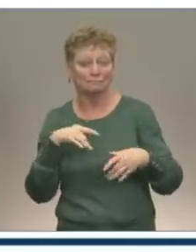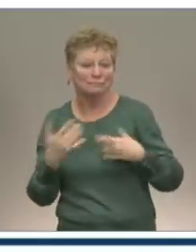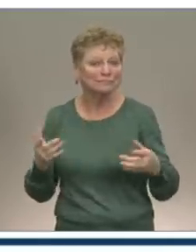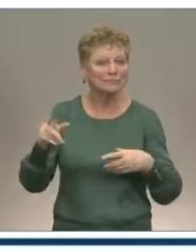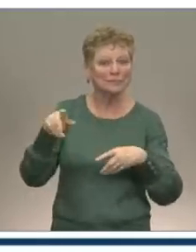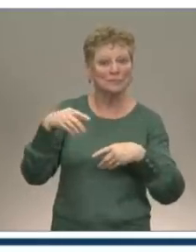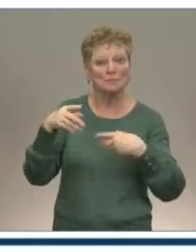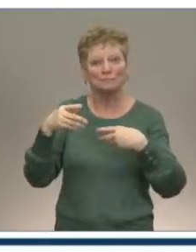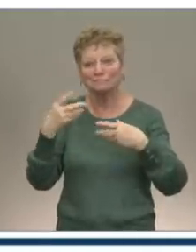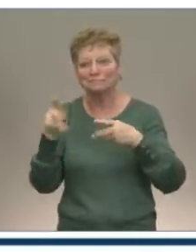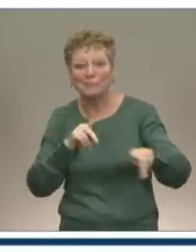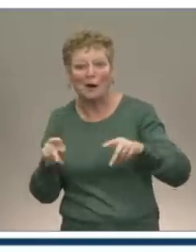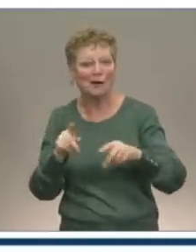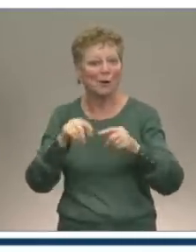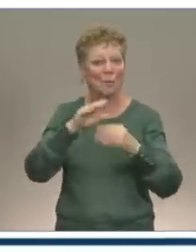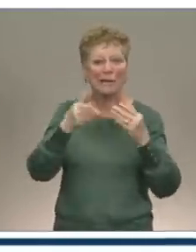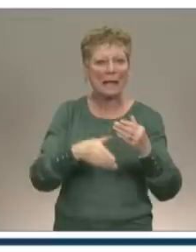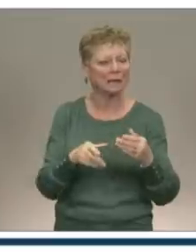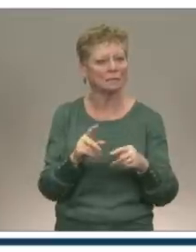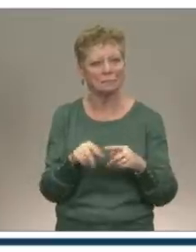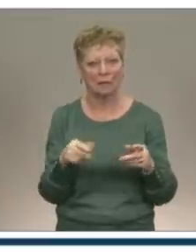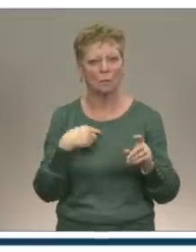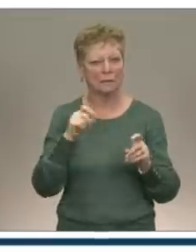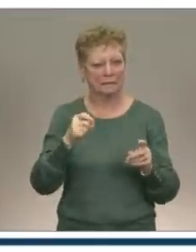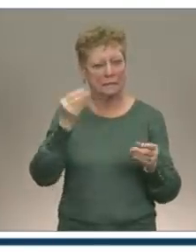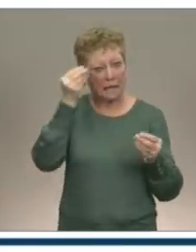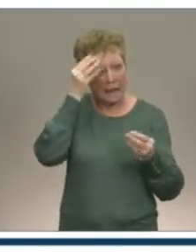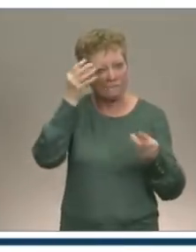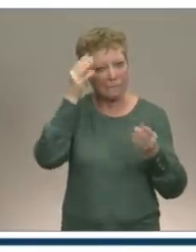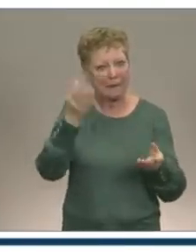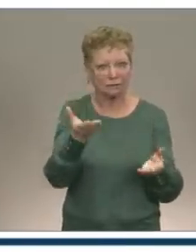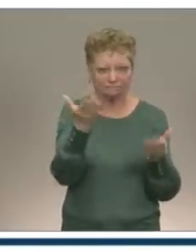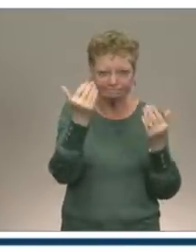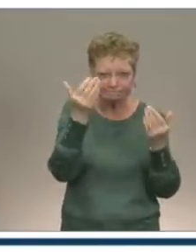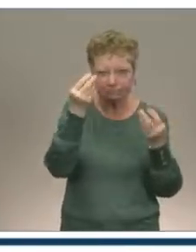we want to make sure that we have all the information we need if if there's issues